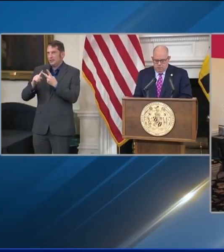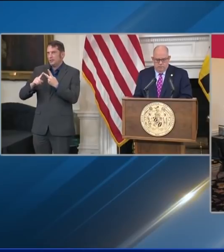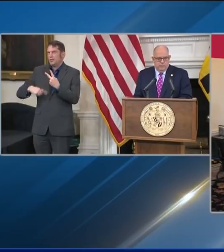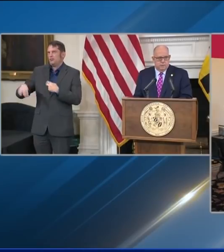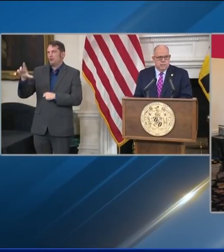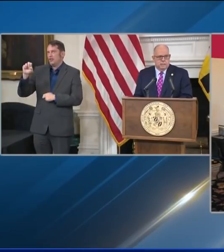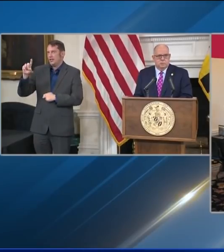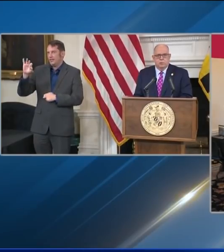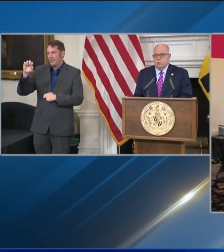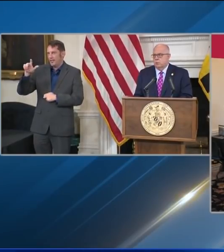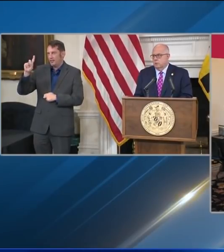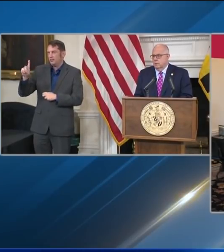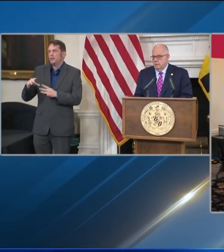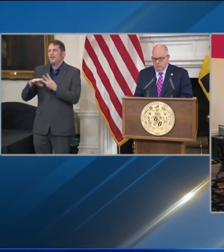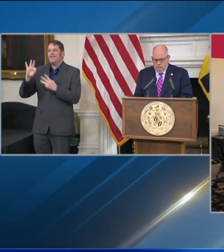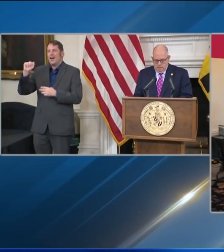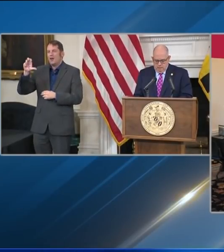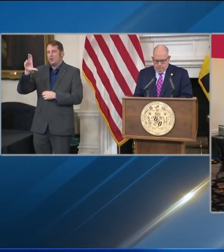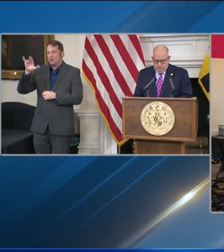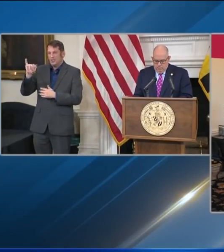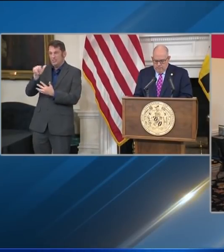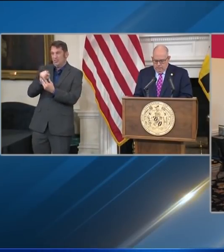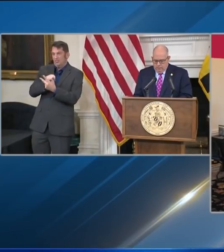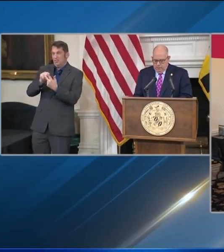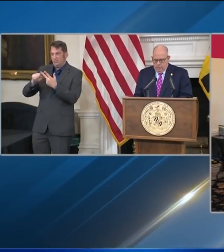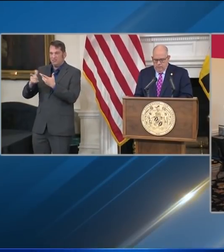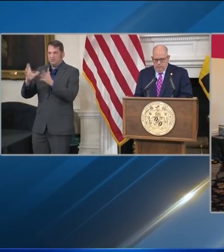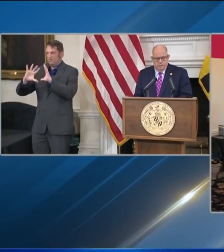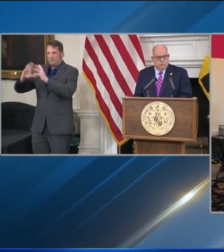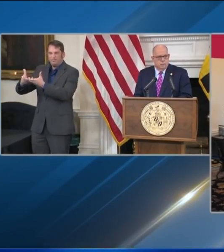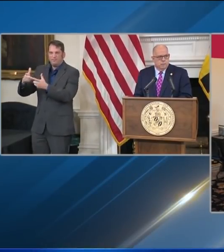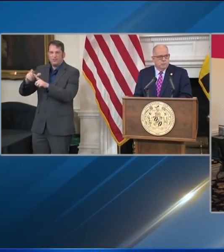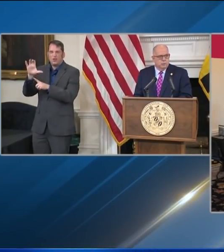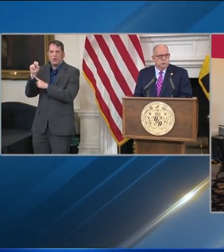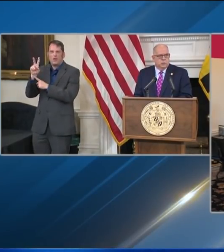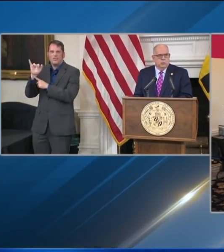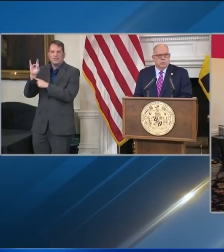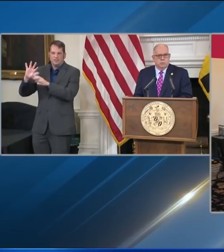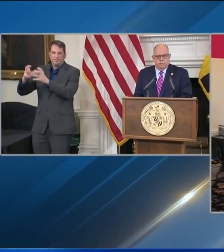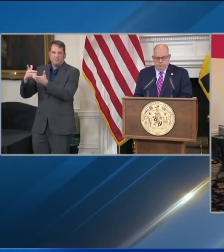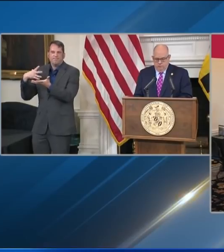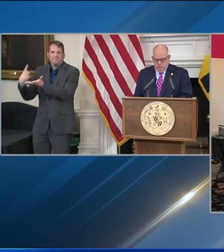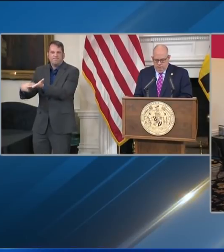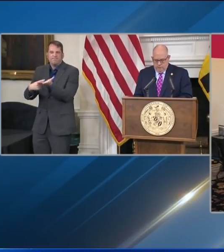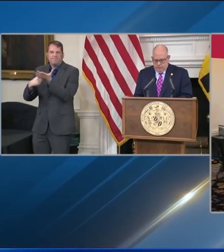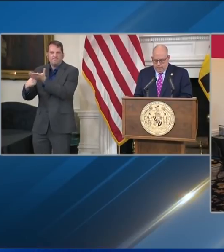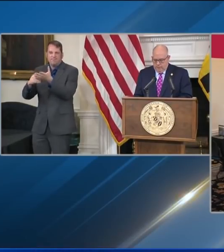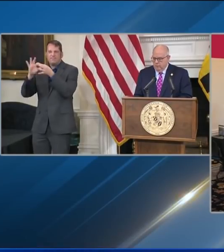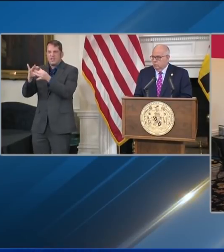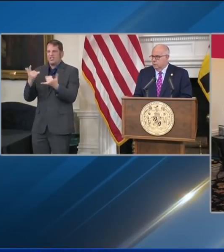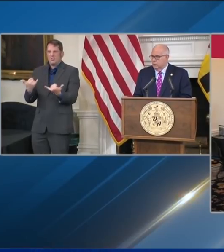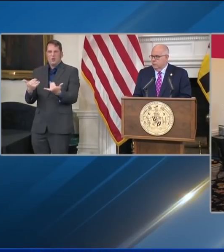DR. ROBERT REDFIELD AND MEMBERS OF THE WHITE HOUSE CORONAVIRUS TASK FORCE.